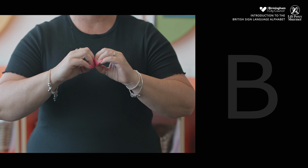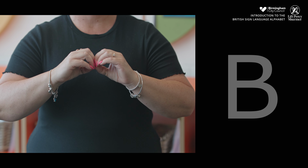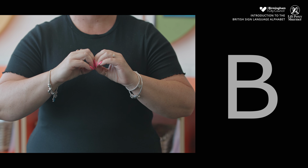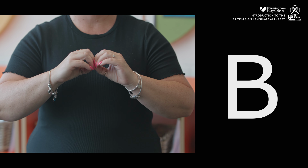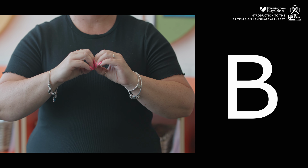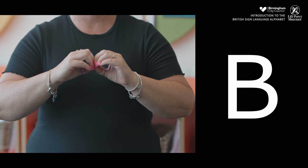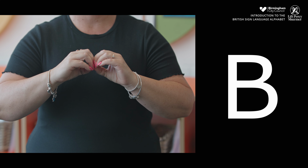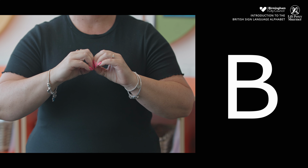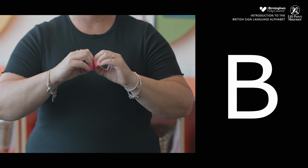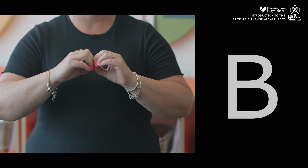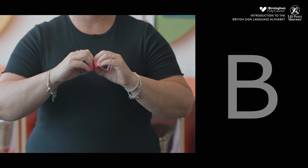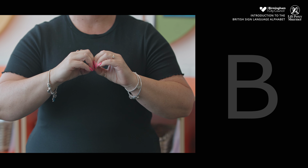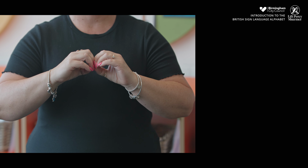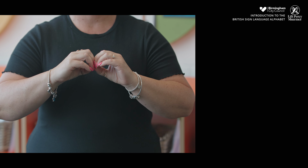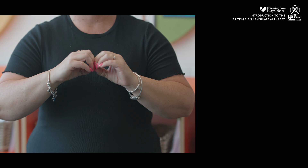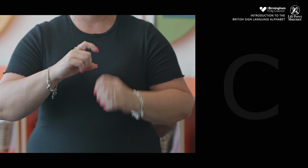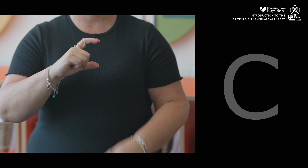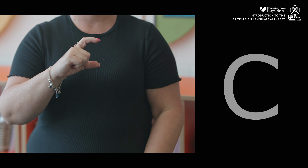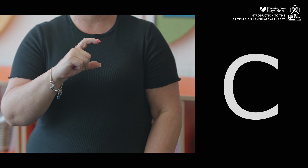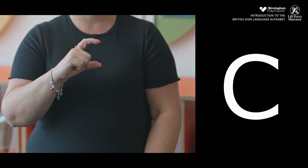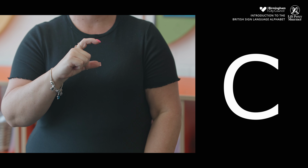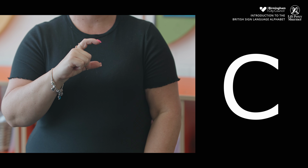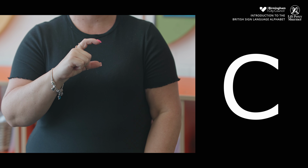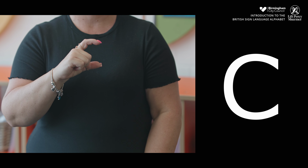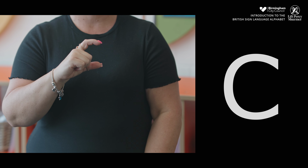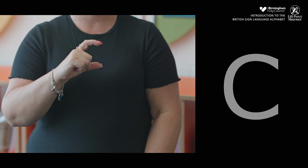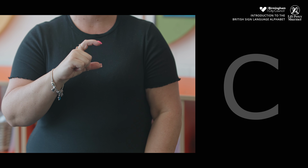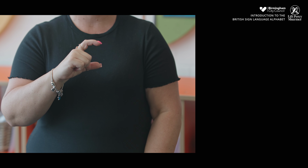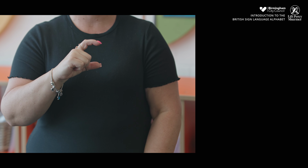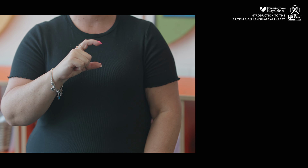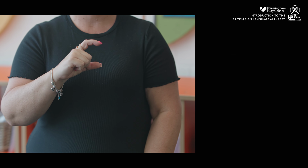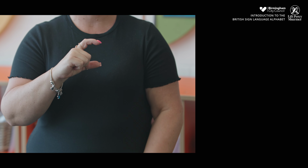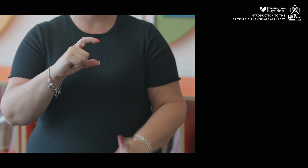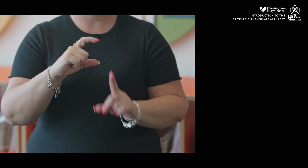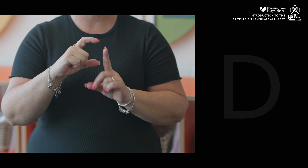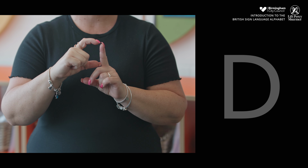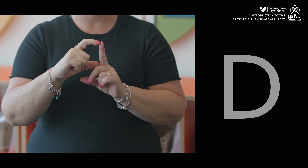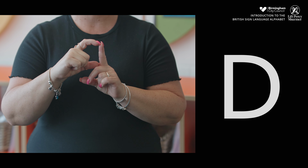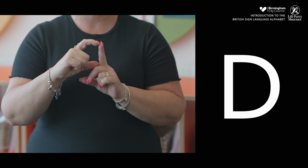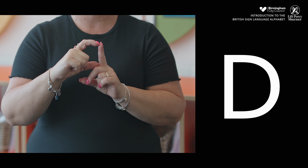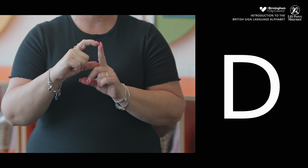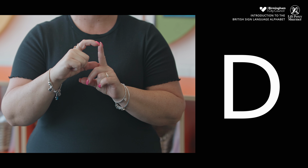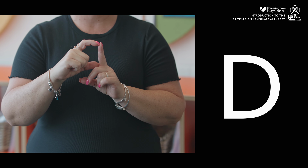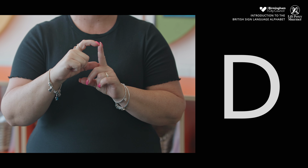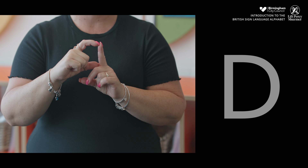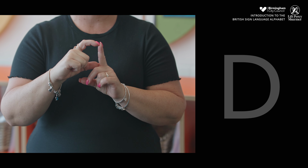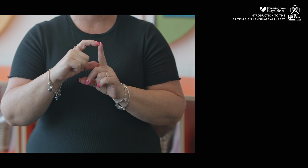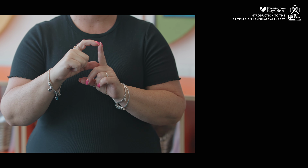B C D